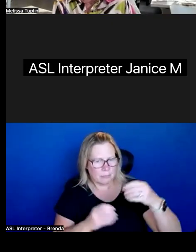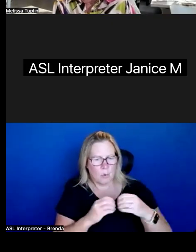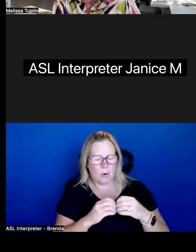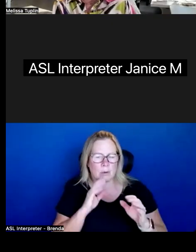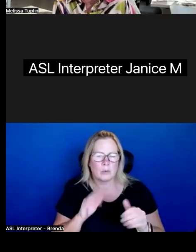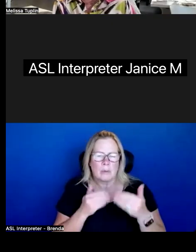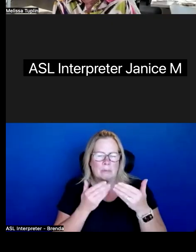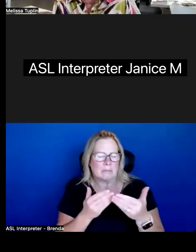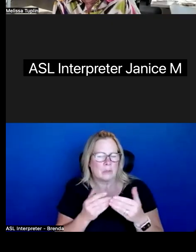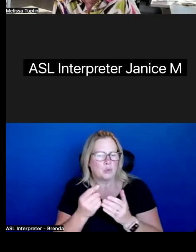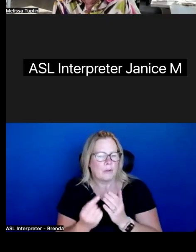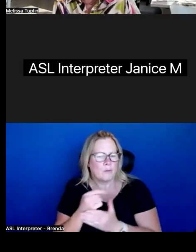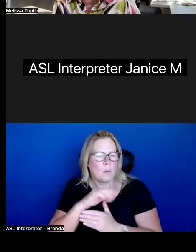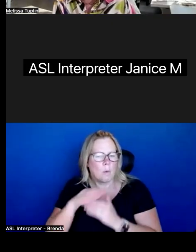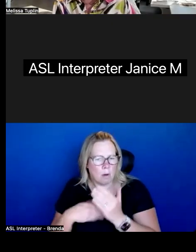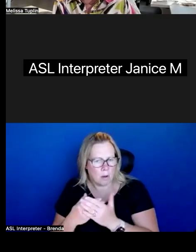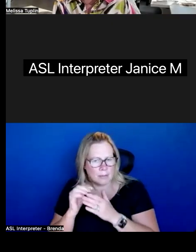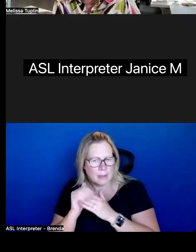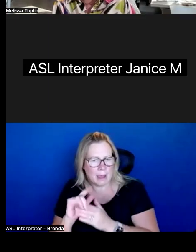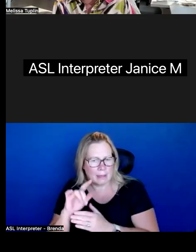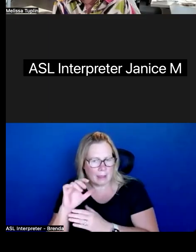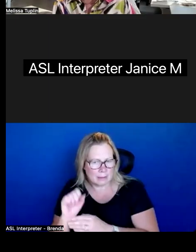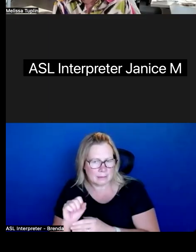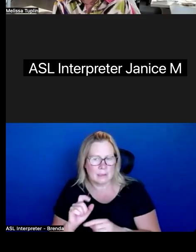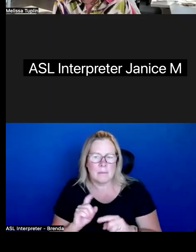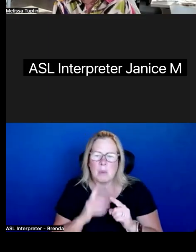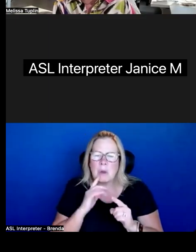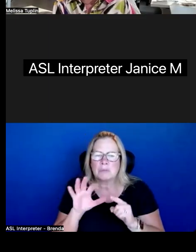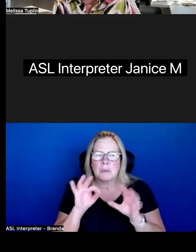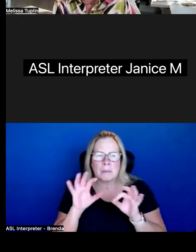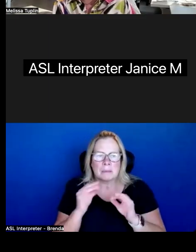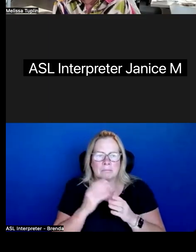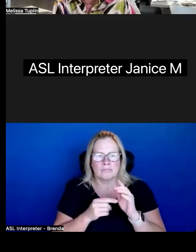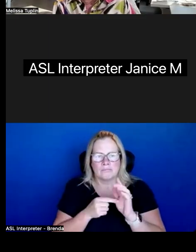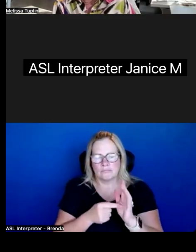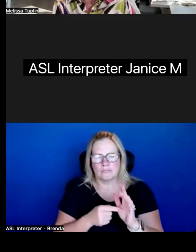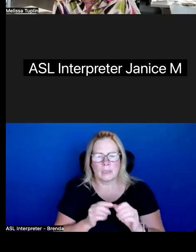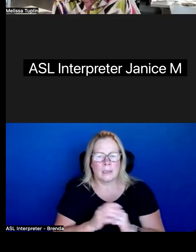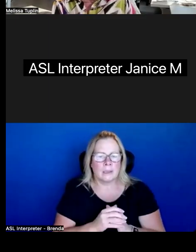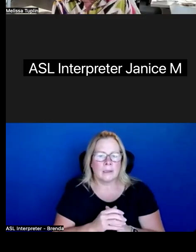grant client will have already received notice of their eligibility by email.